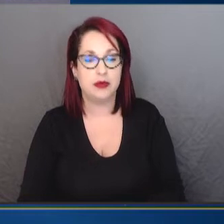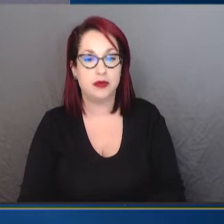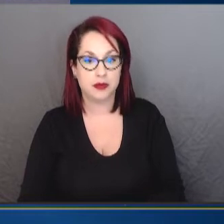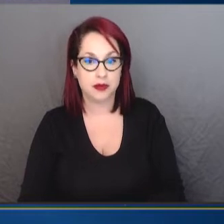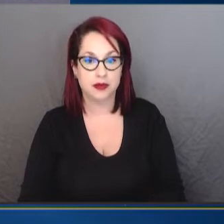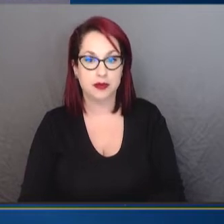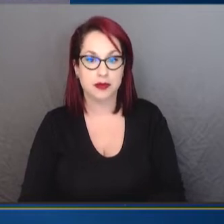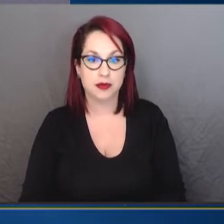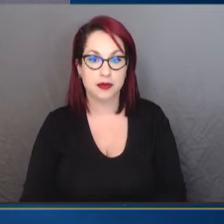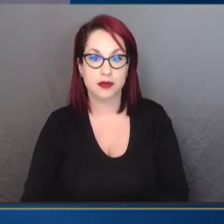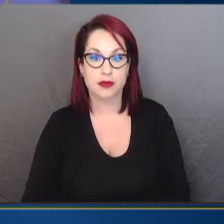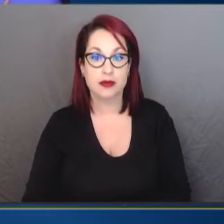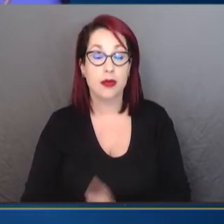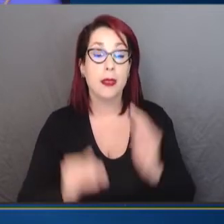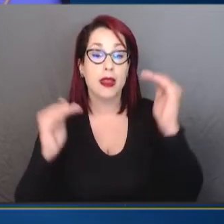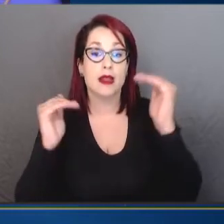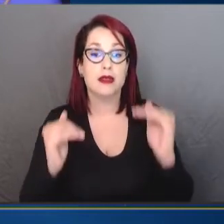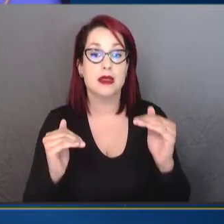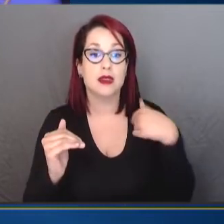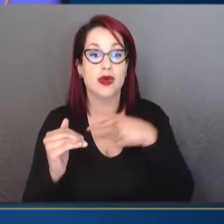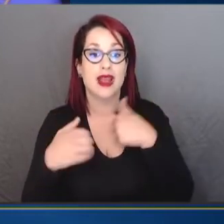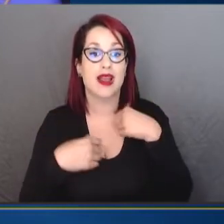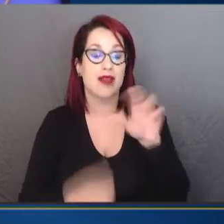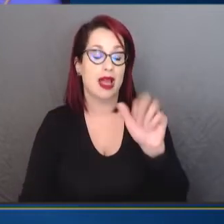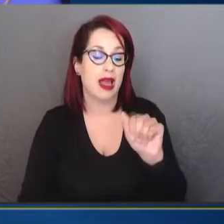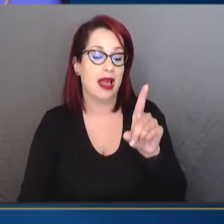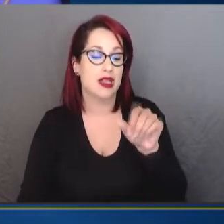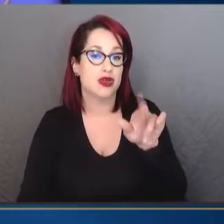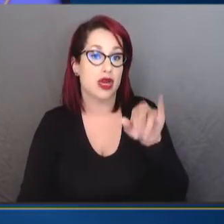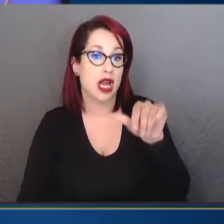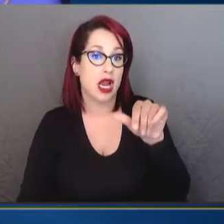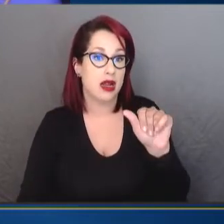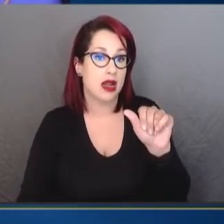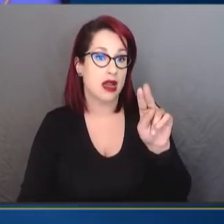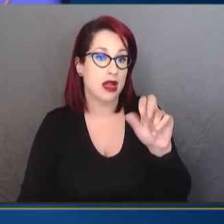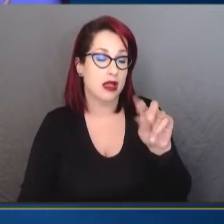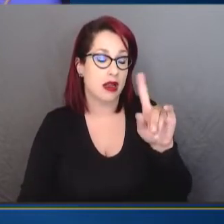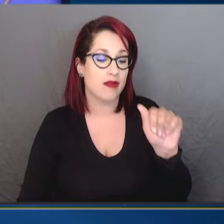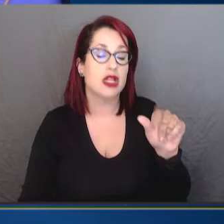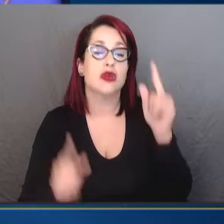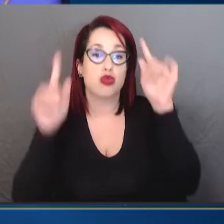And then next we have Adrianna Nava, president of the National Association of Hispanic Nurses Association.